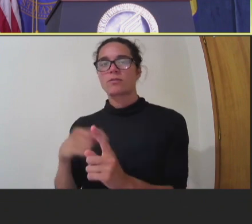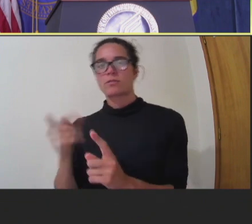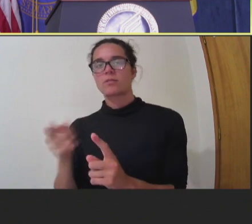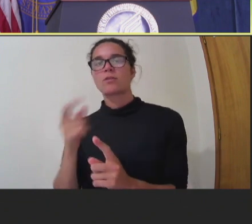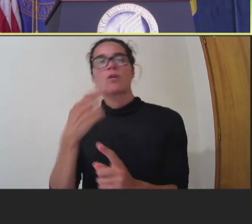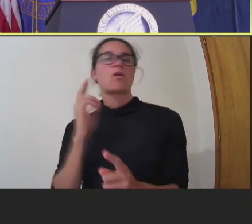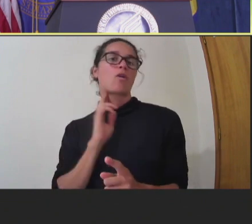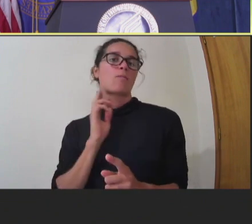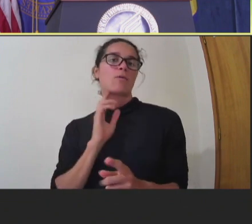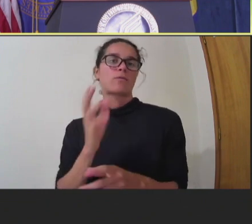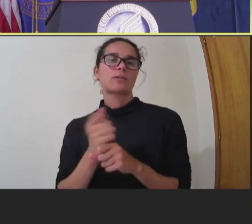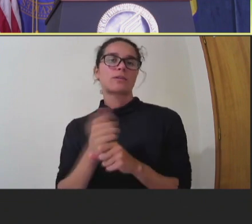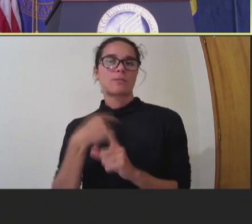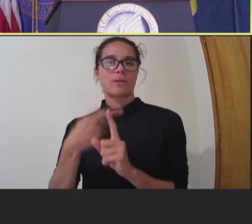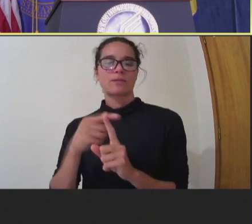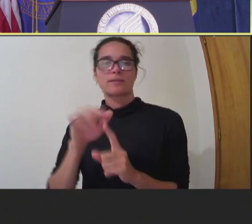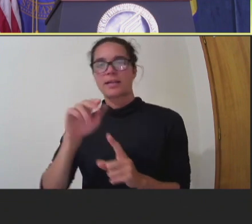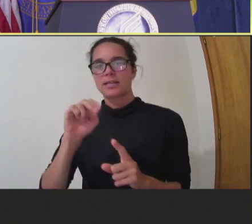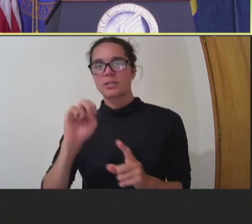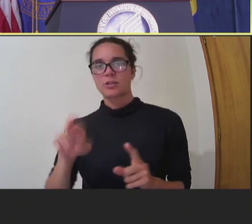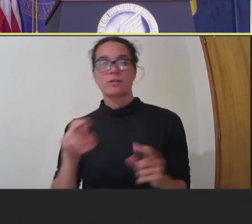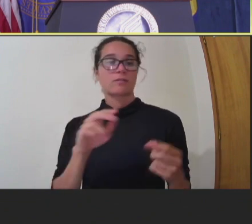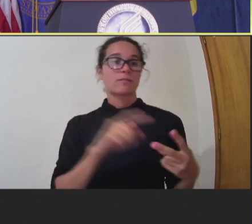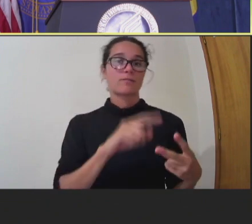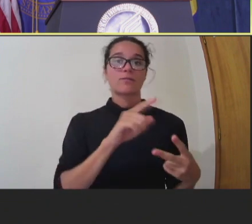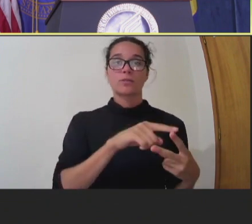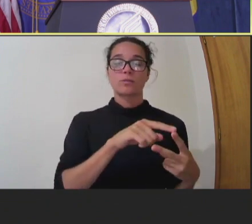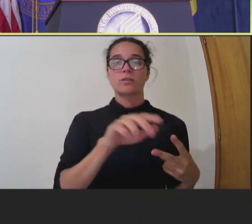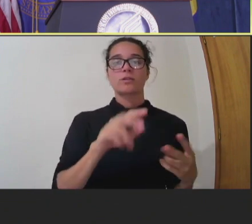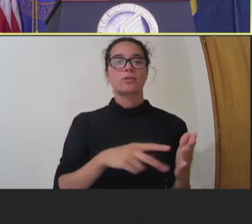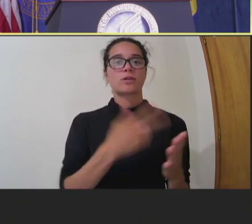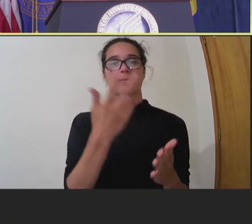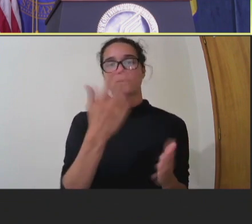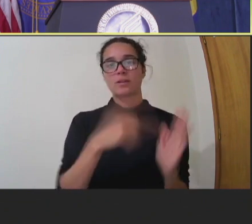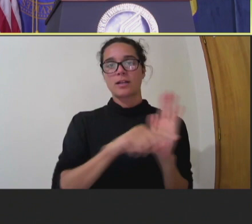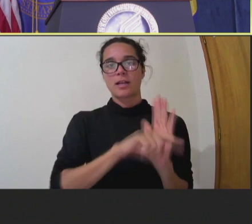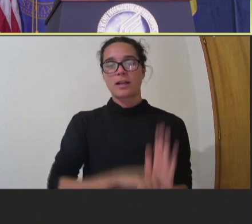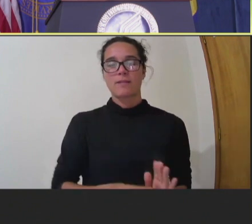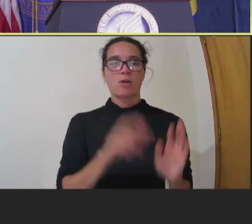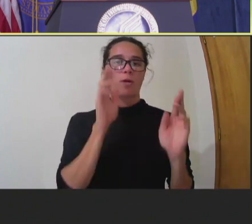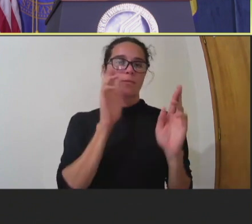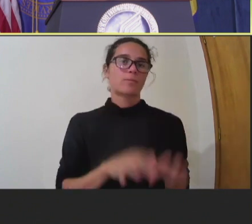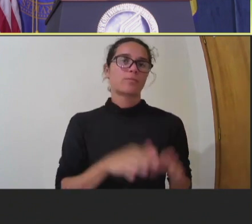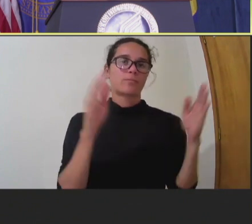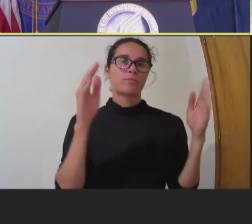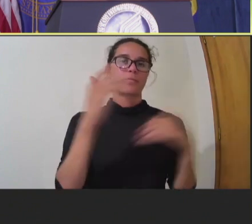cancer. The first one, the triple-negative breast cancer, we hope to open in early 2025.